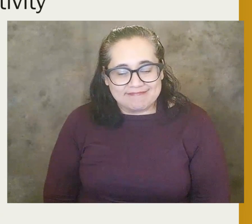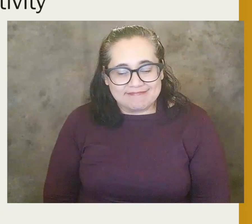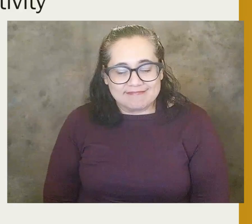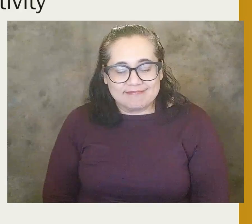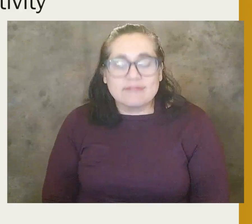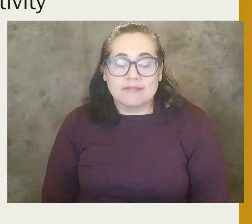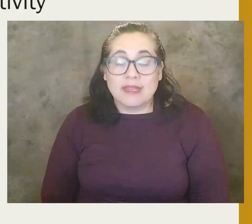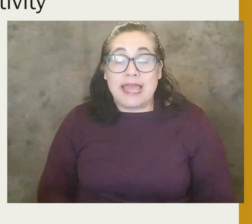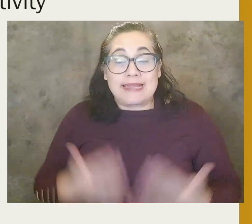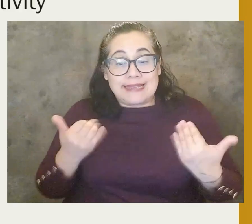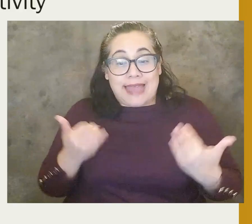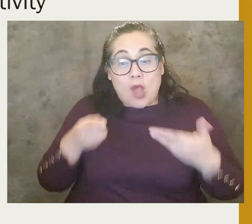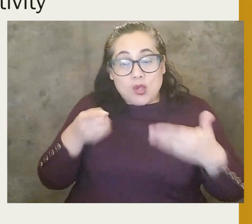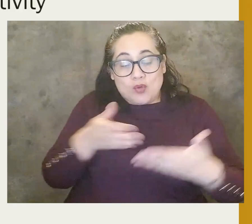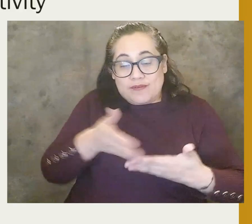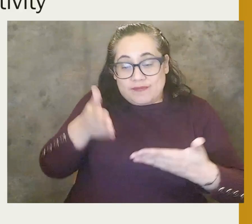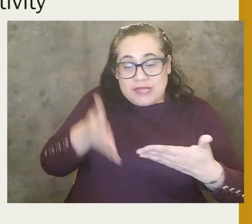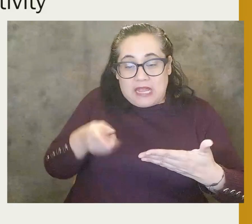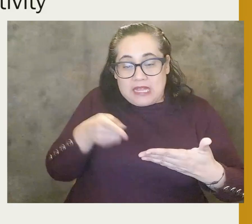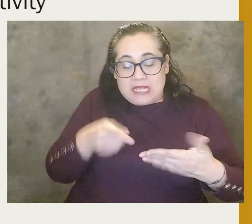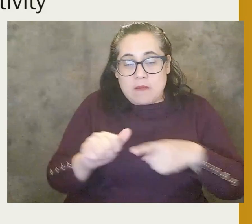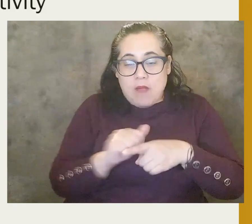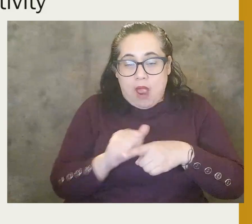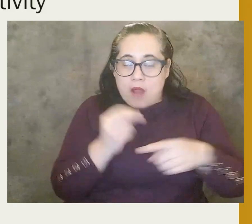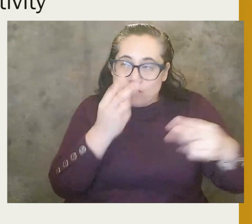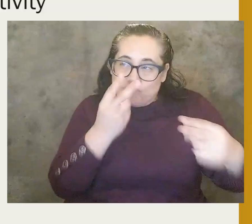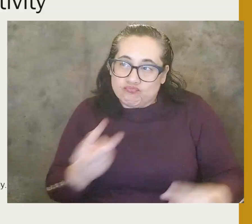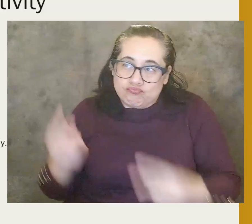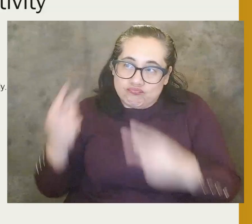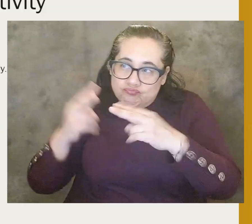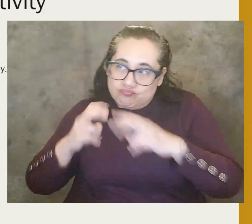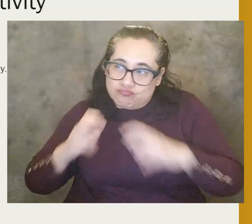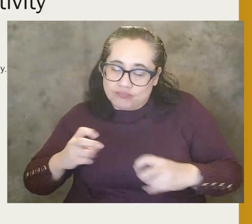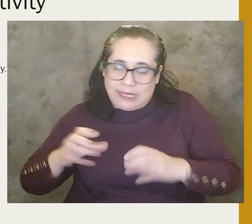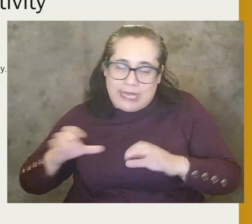Complete the following practice and reflection Activity ...